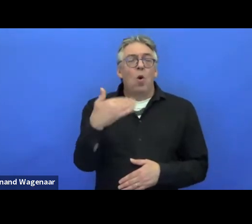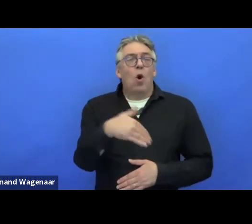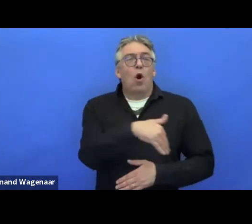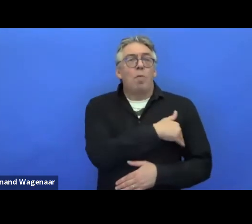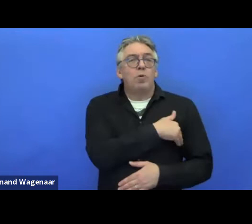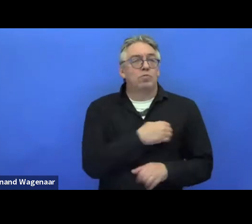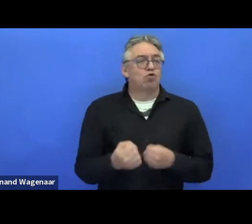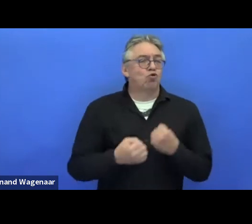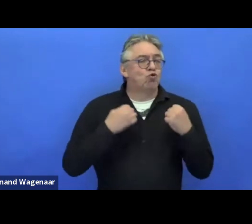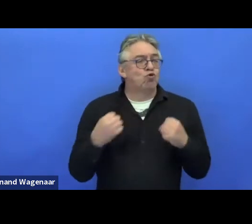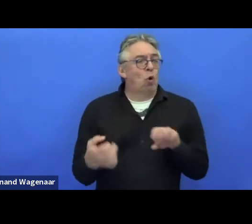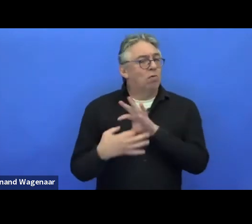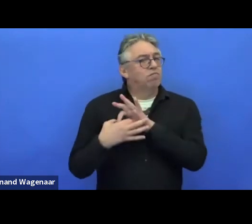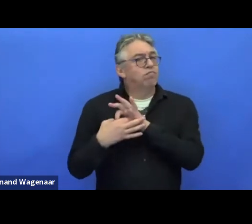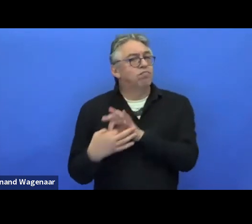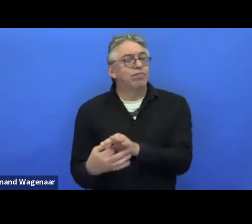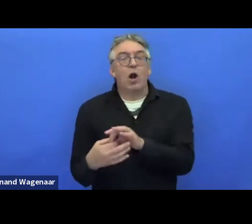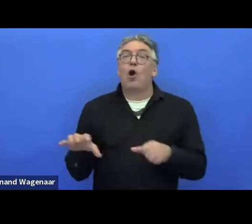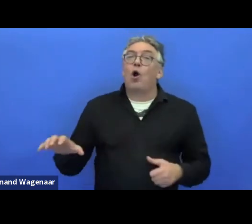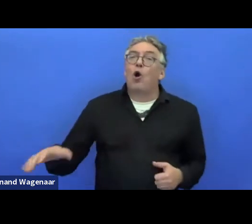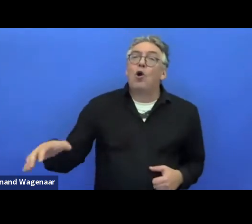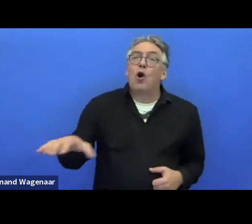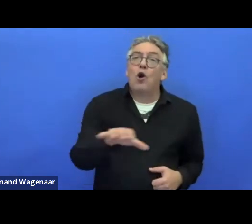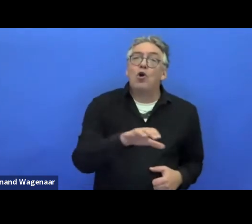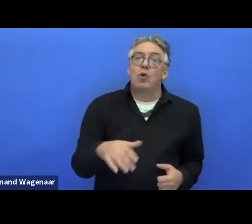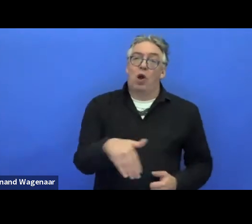And to explain what the European Ombudsman does,